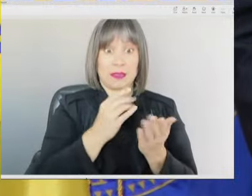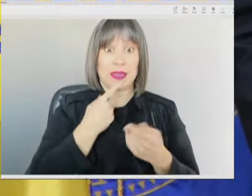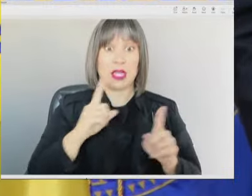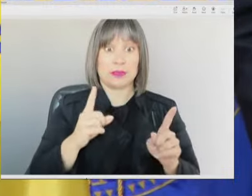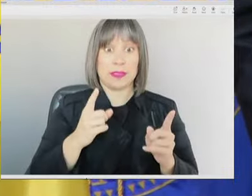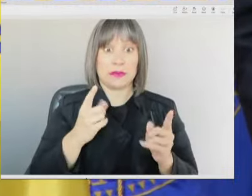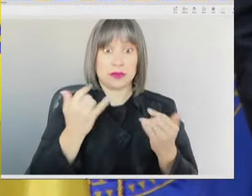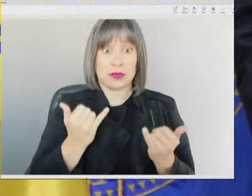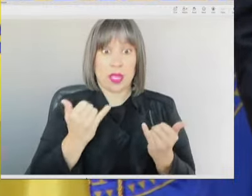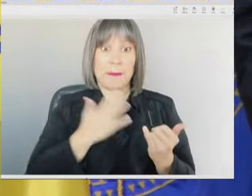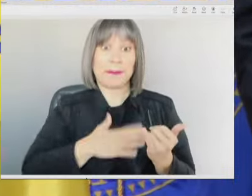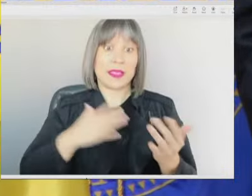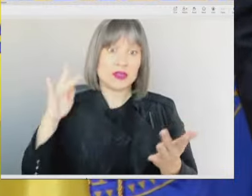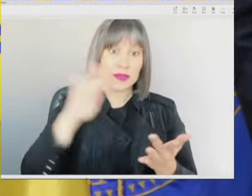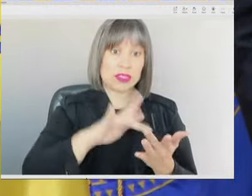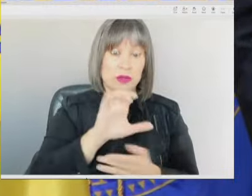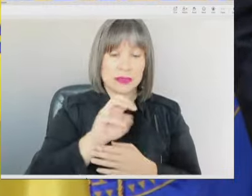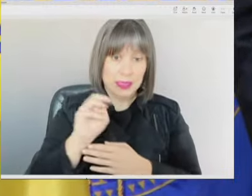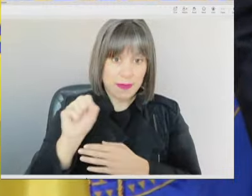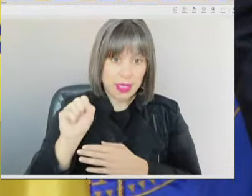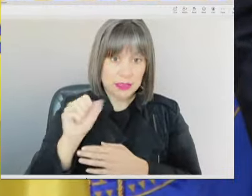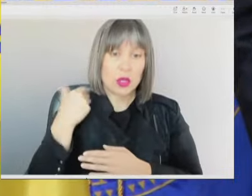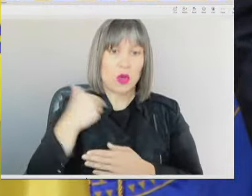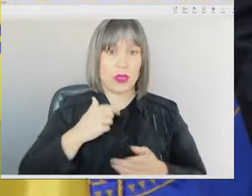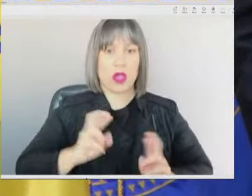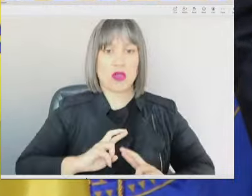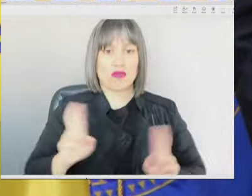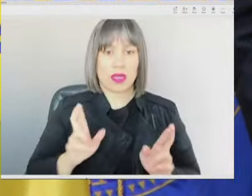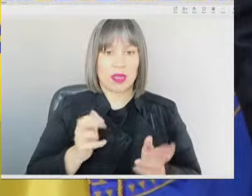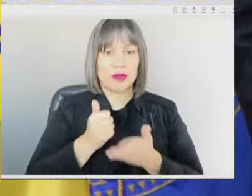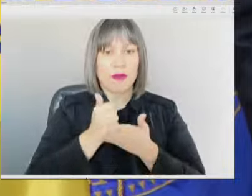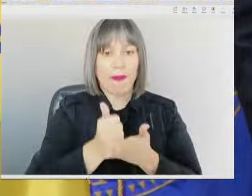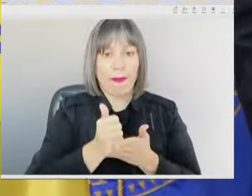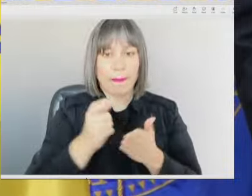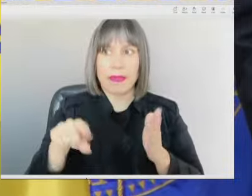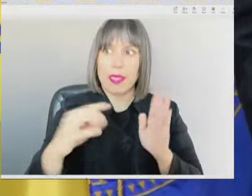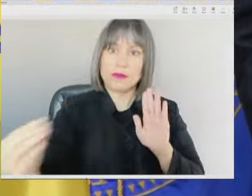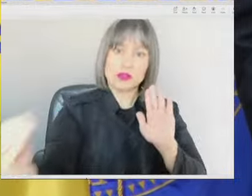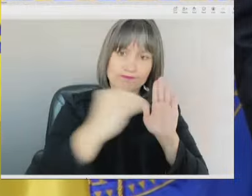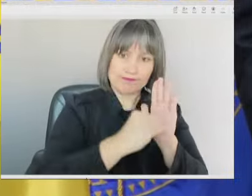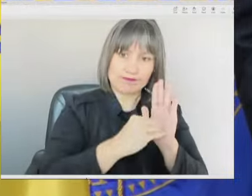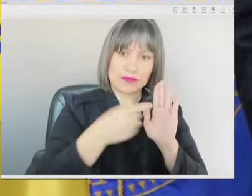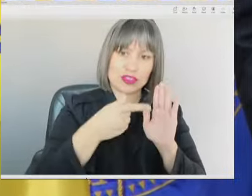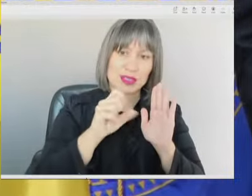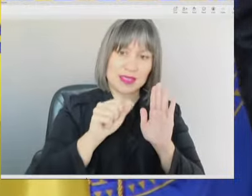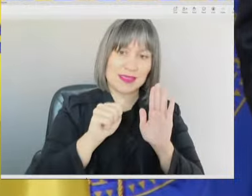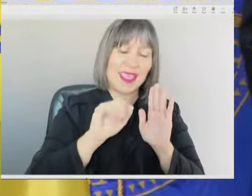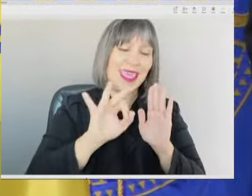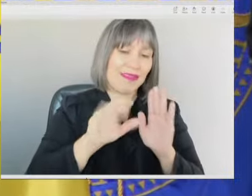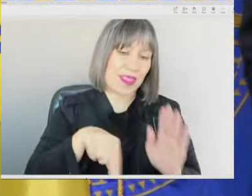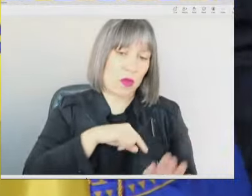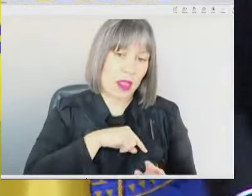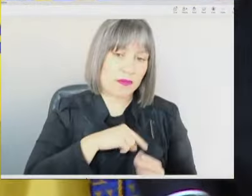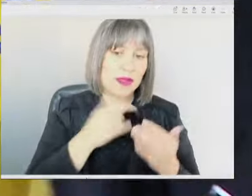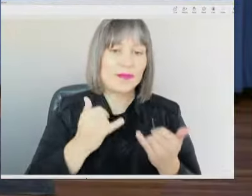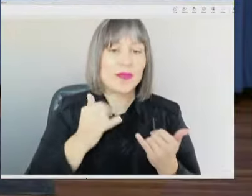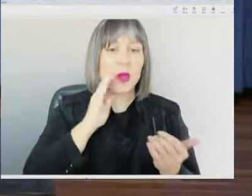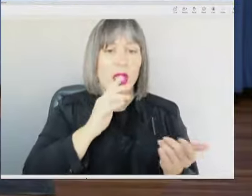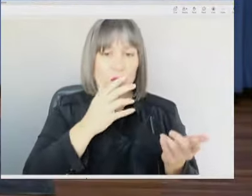we stand ready to help get them on GSA if they qualify. And now I'll turn it over back to Dan.